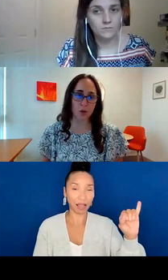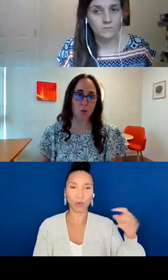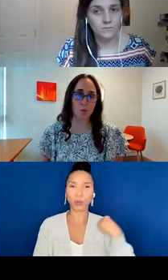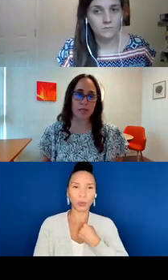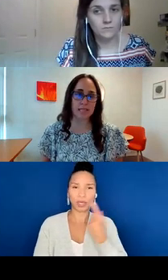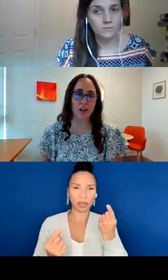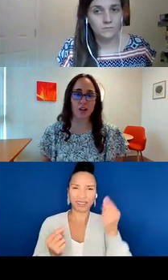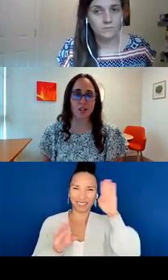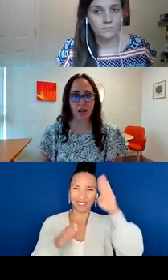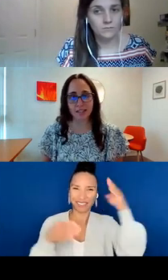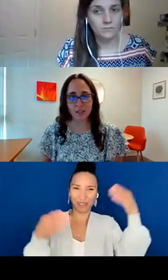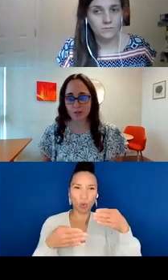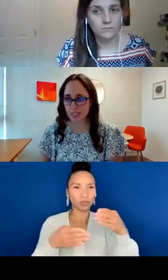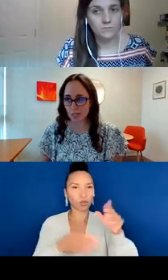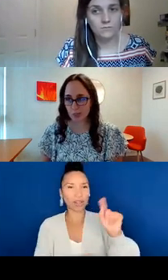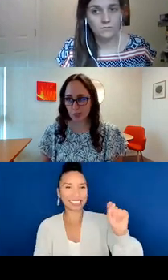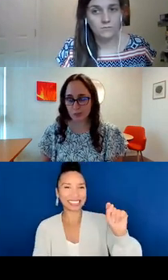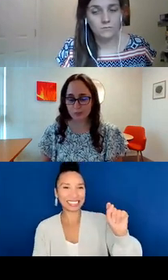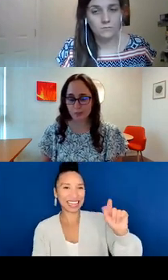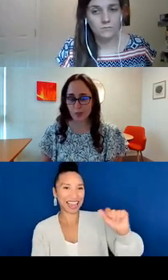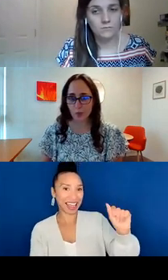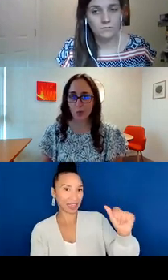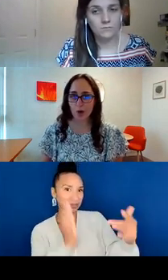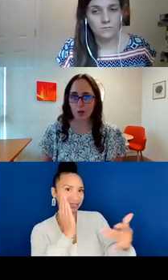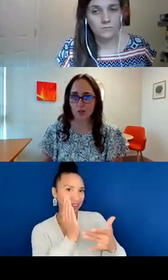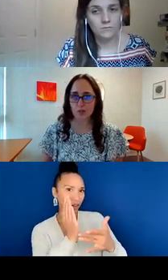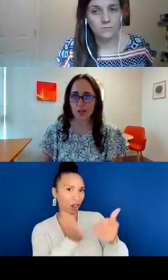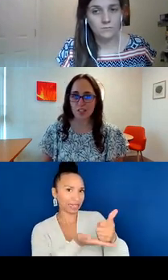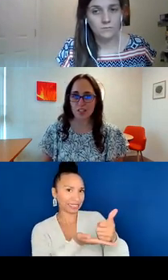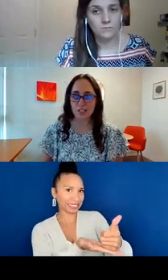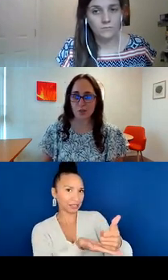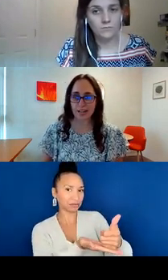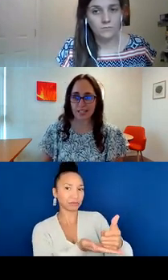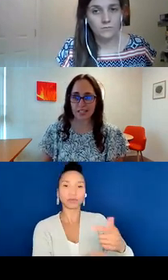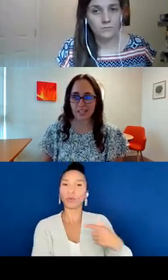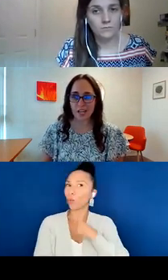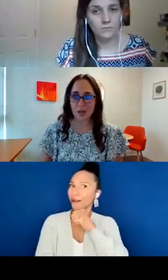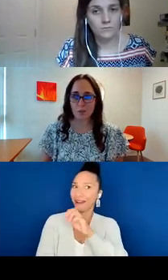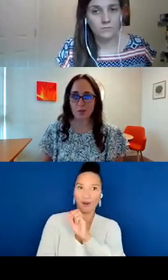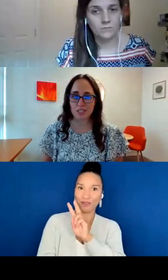So we are not OVW. We're also not JustGrants.